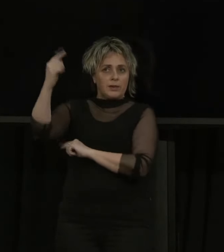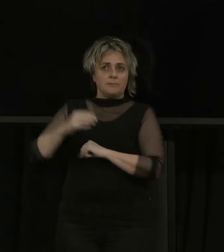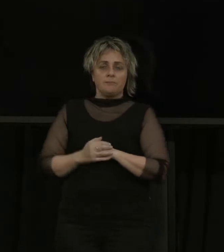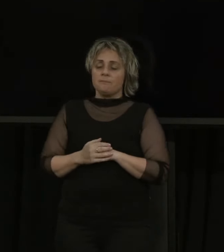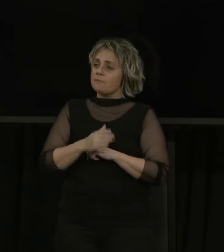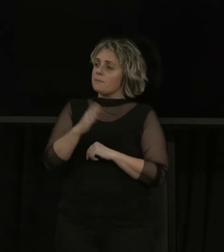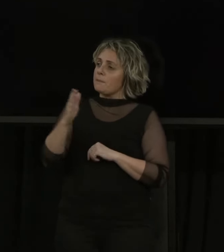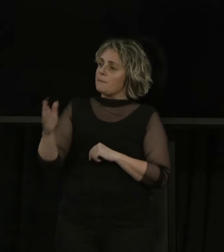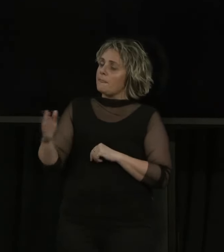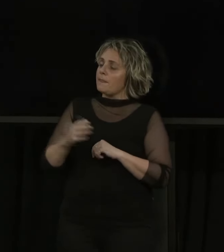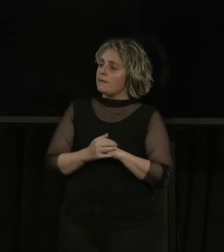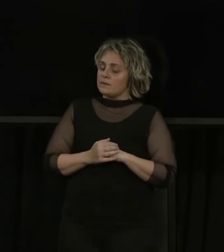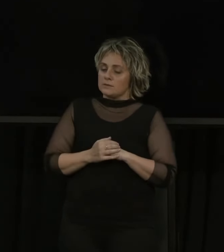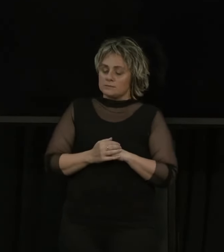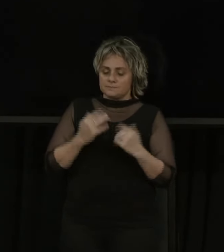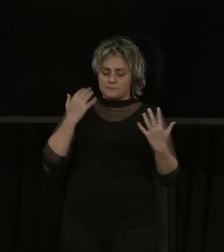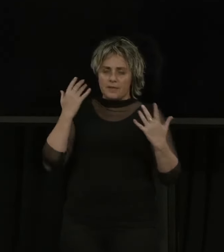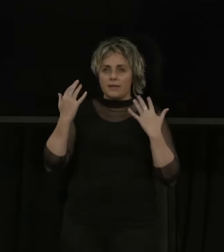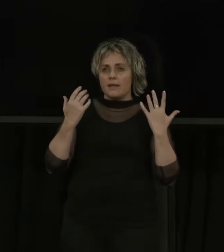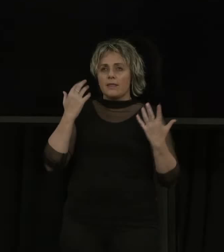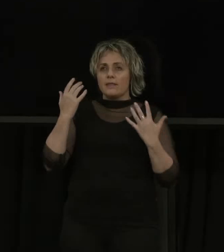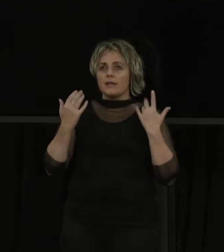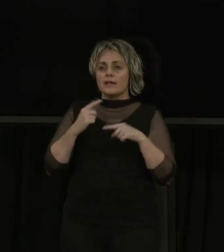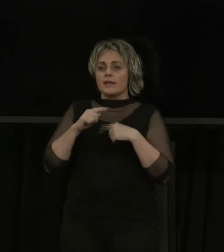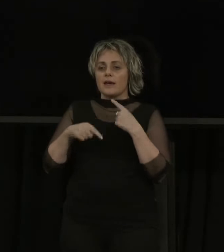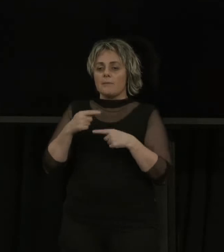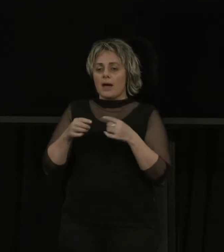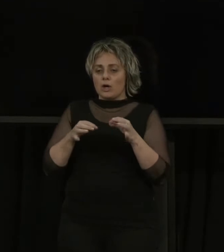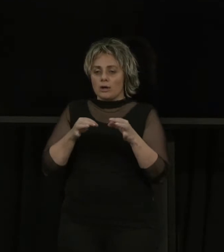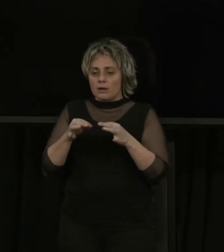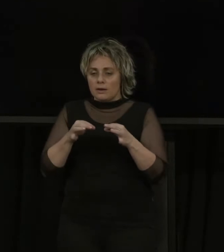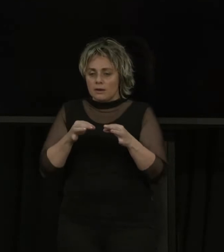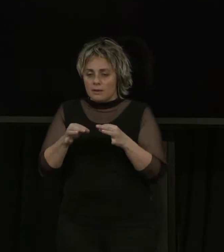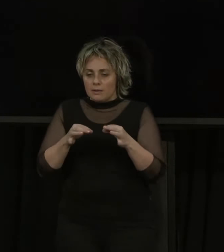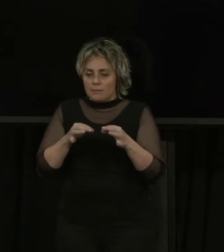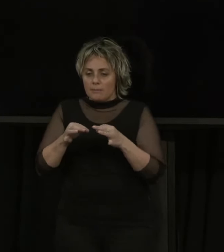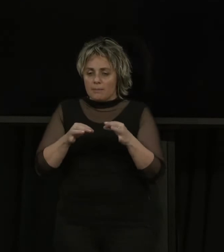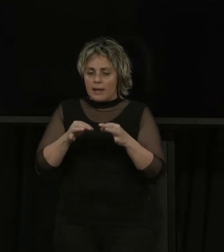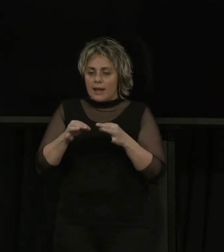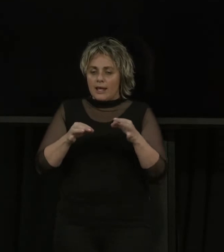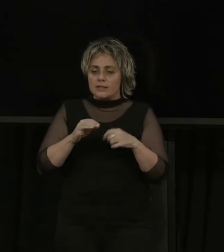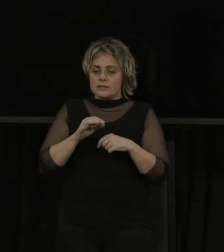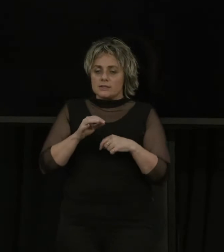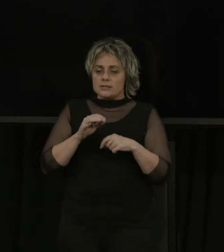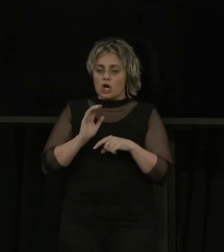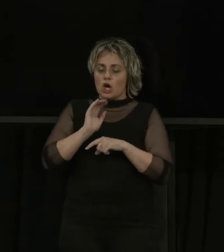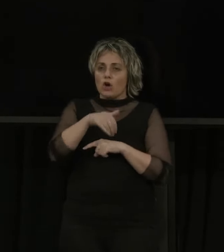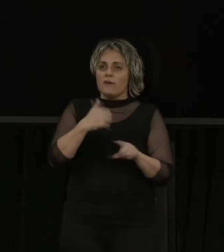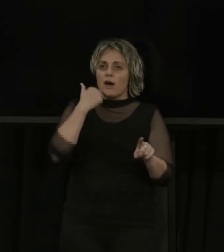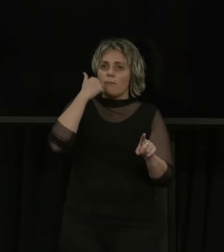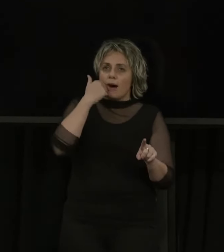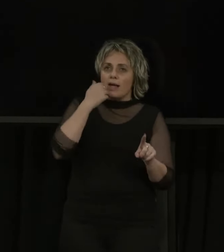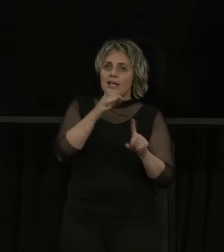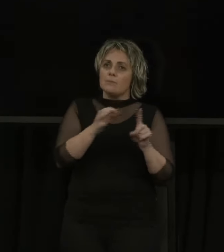with what are some of the toughest restrictions in the